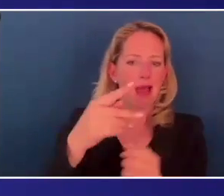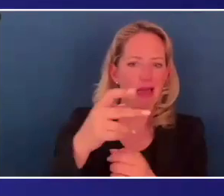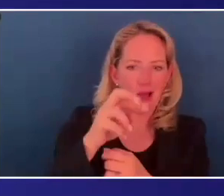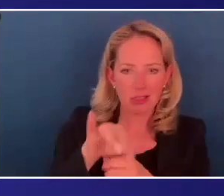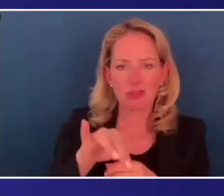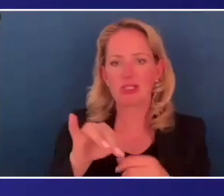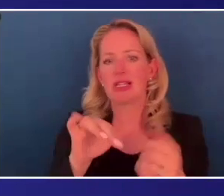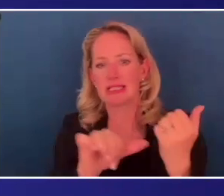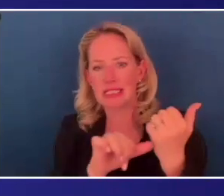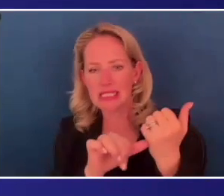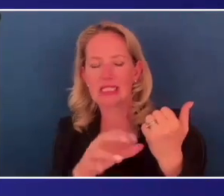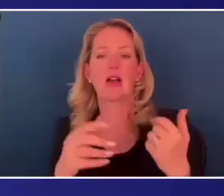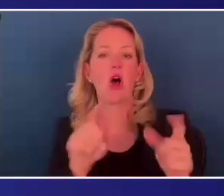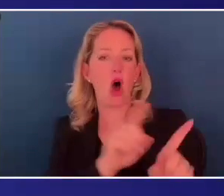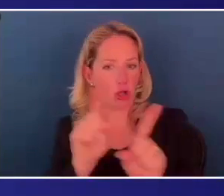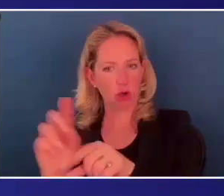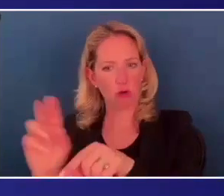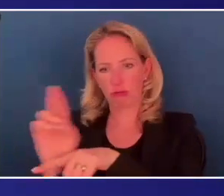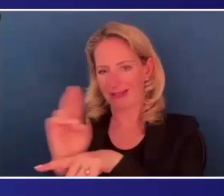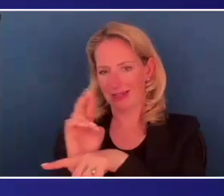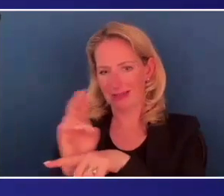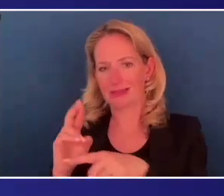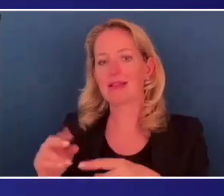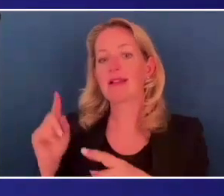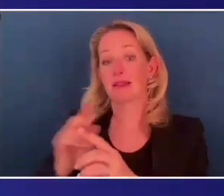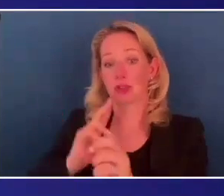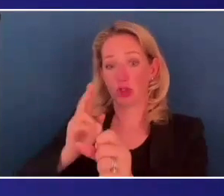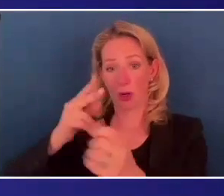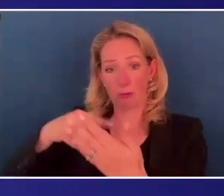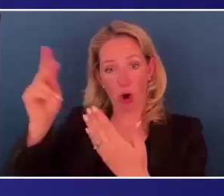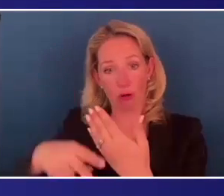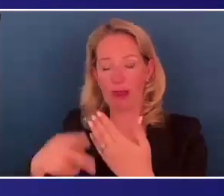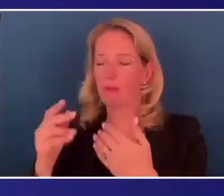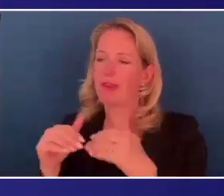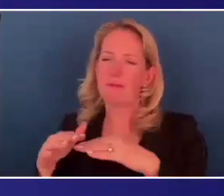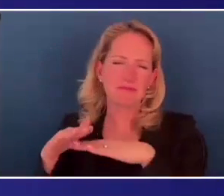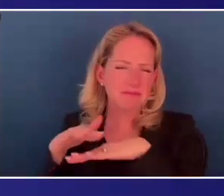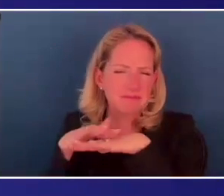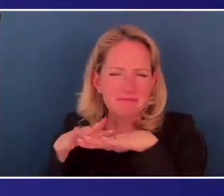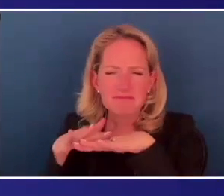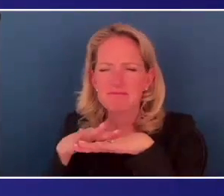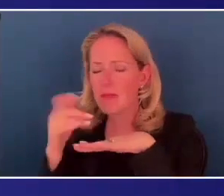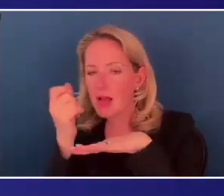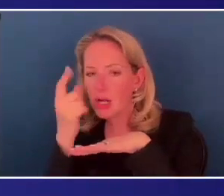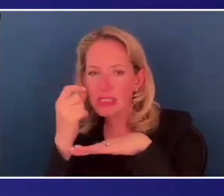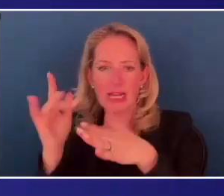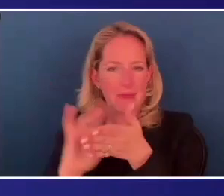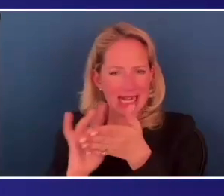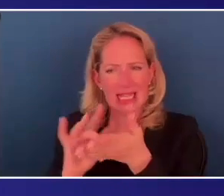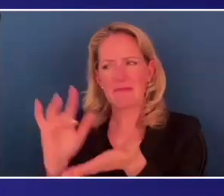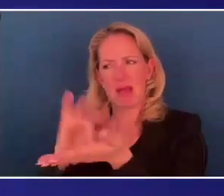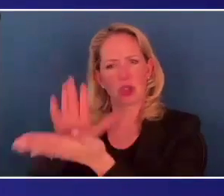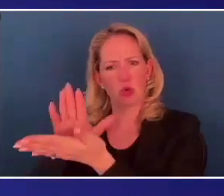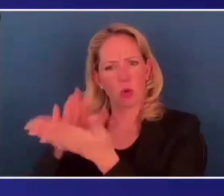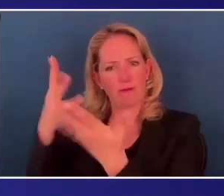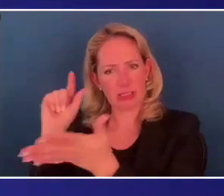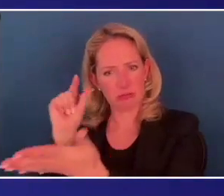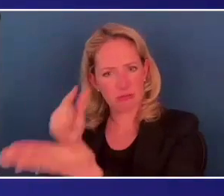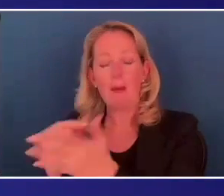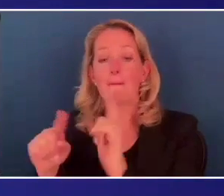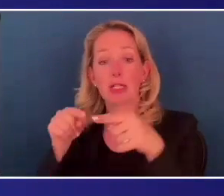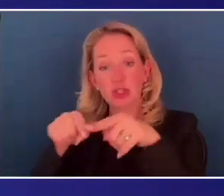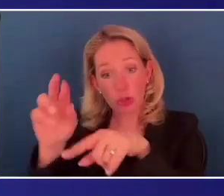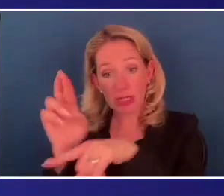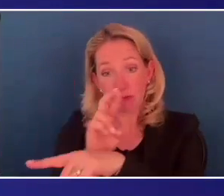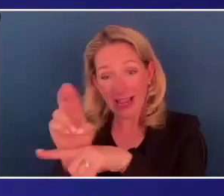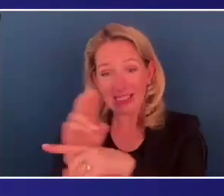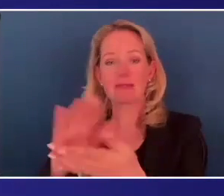These residents, they enter their program with a very basic understanding of medicine as a whole, but it's during their residency that they actually become experts in their field.